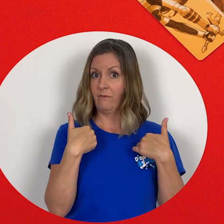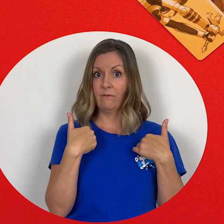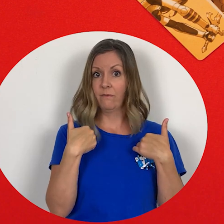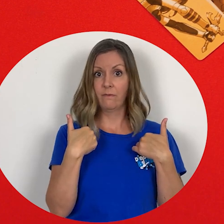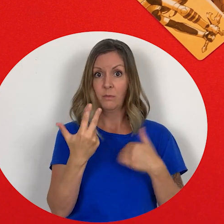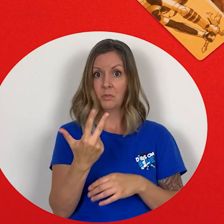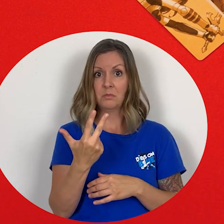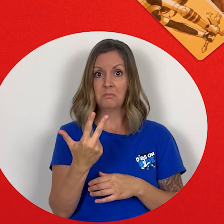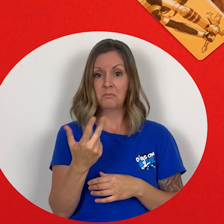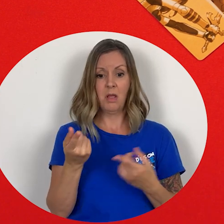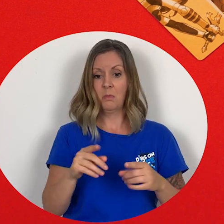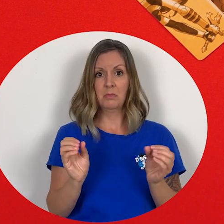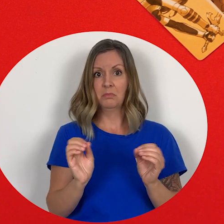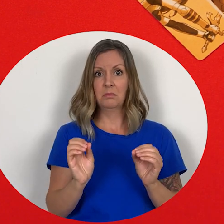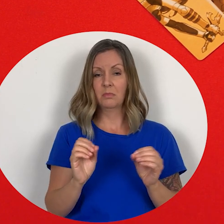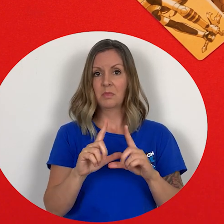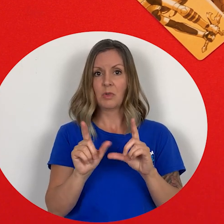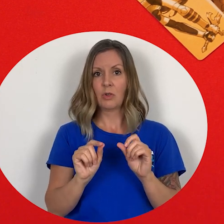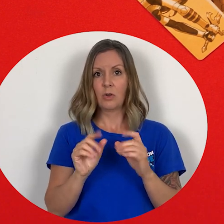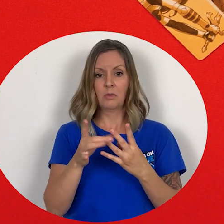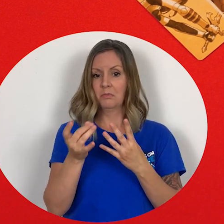happen. They wouldn’t have to show their card. They would just say “Nope, I don’t